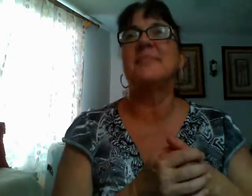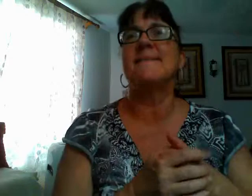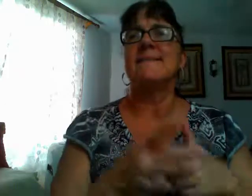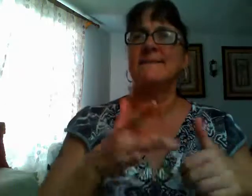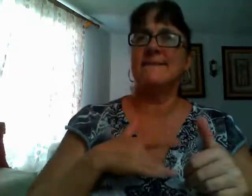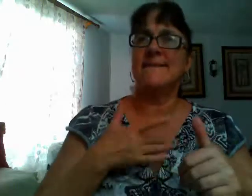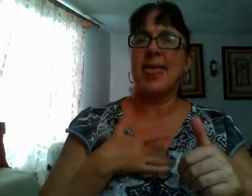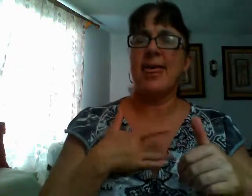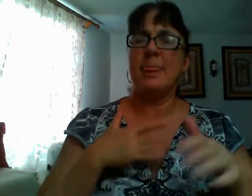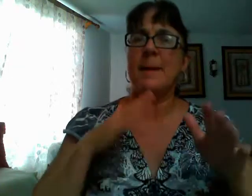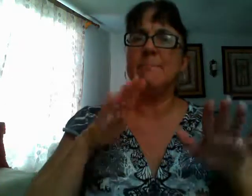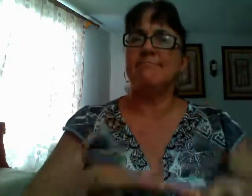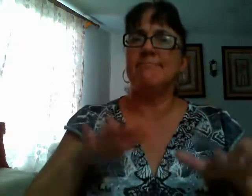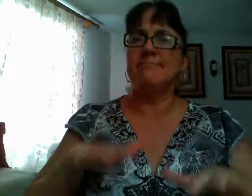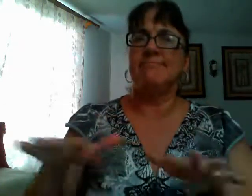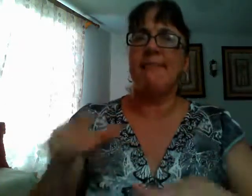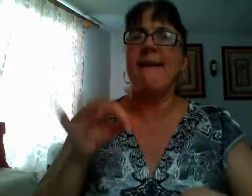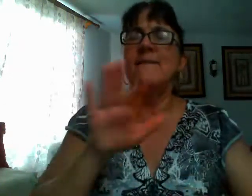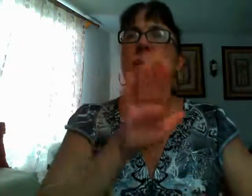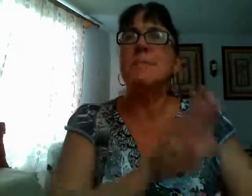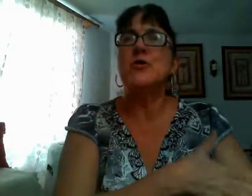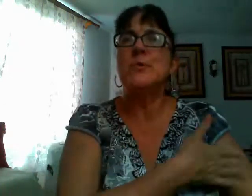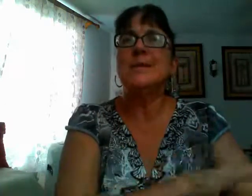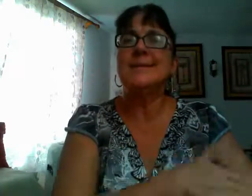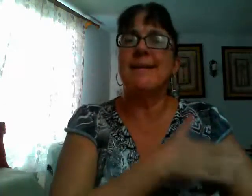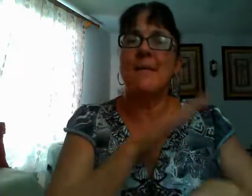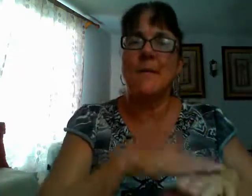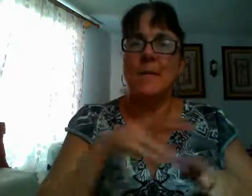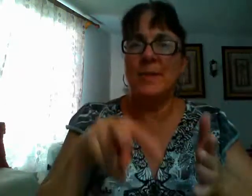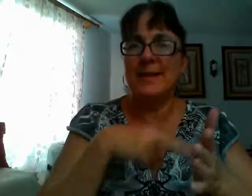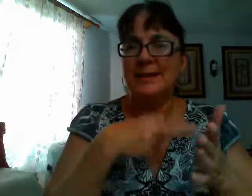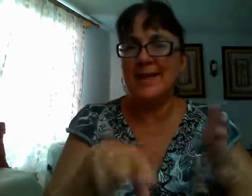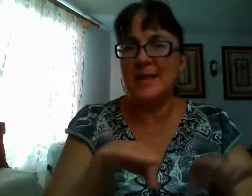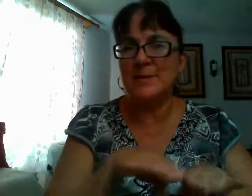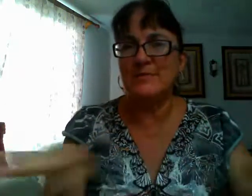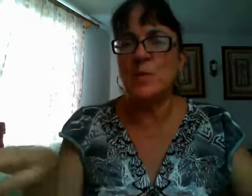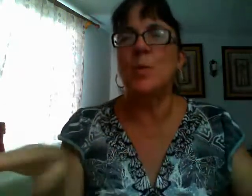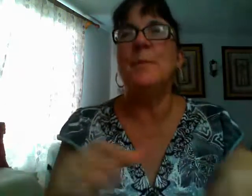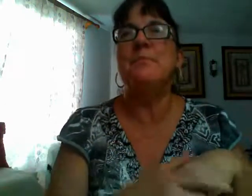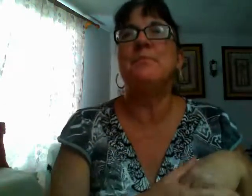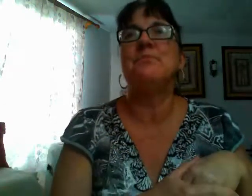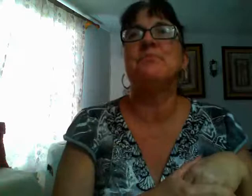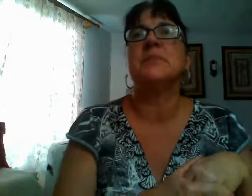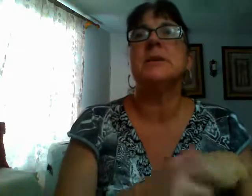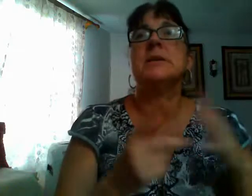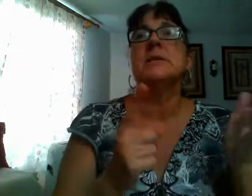They feel the beat of the music on the dance floor.